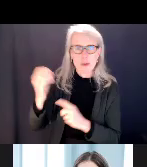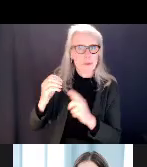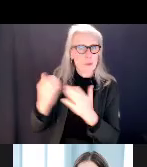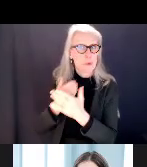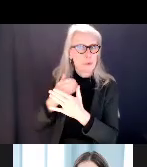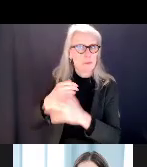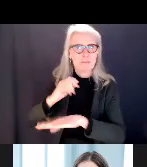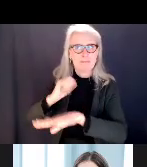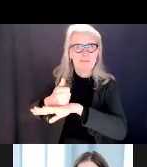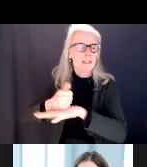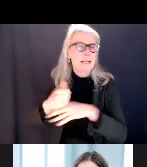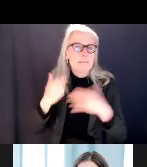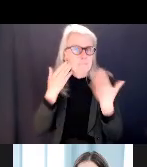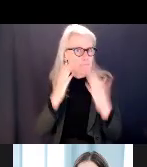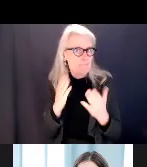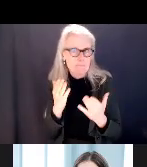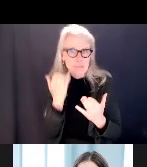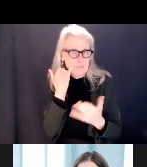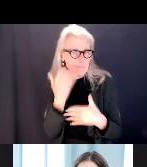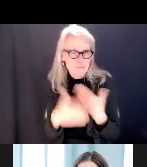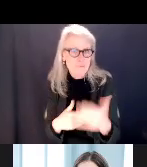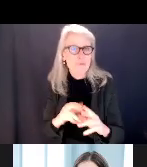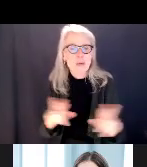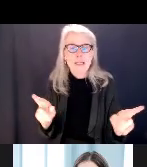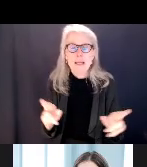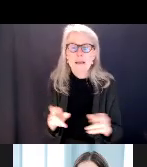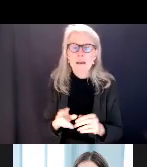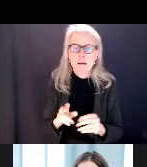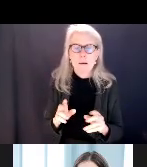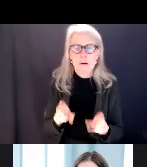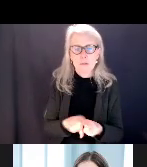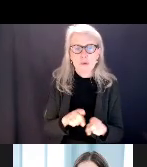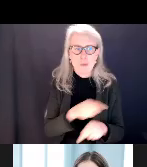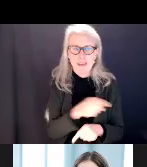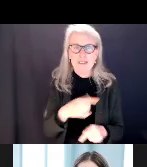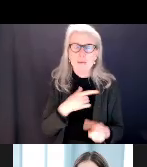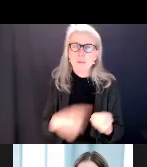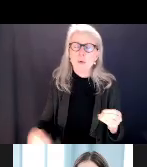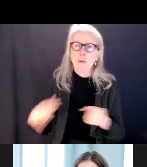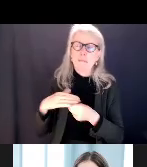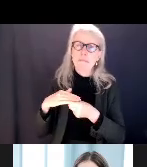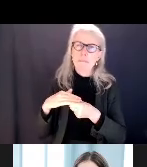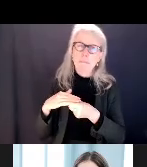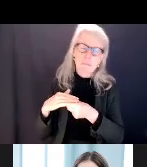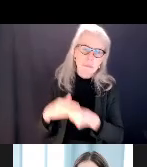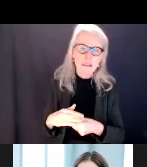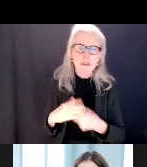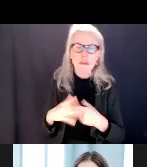care because they're not getting into the higher tiers. Their kiddos aren't getting into there.